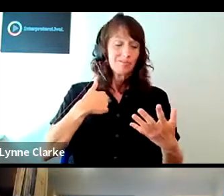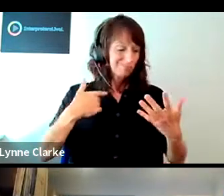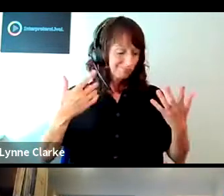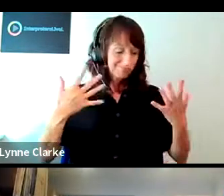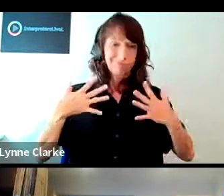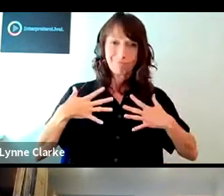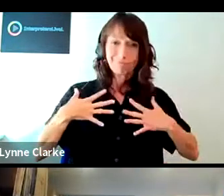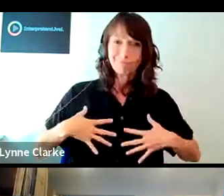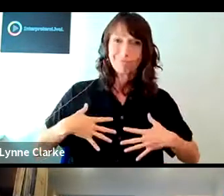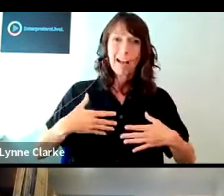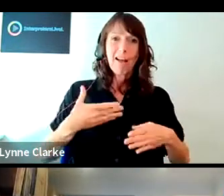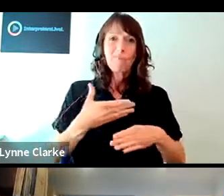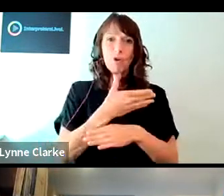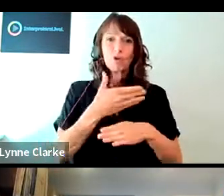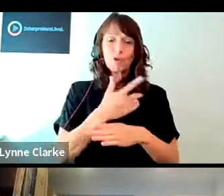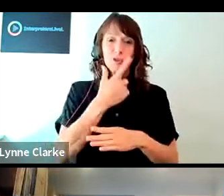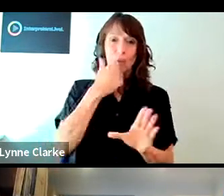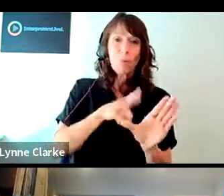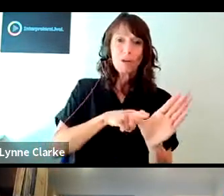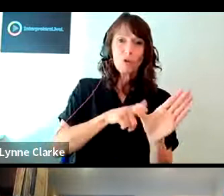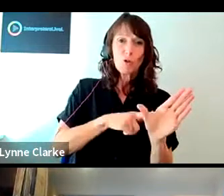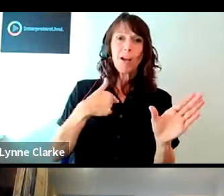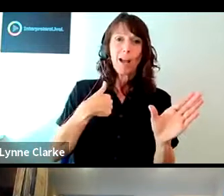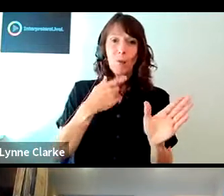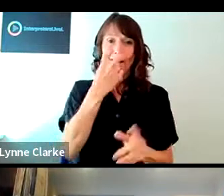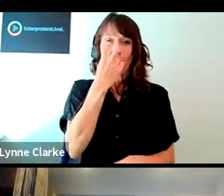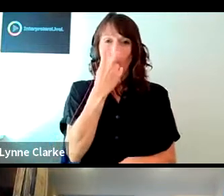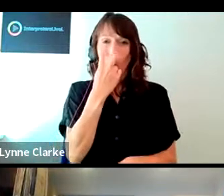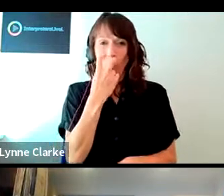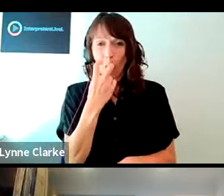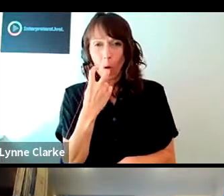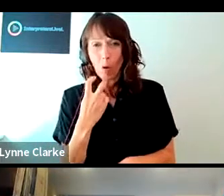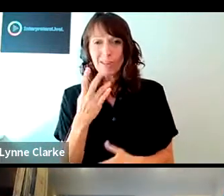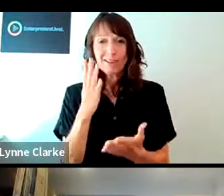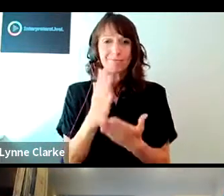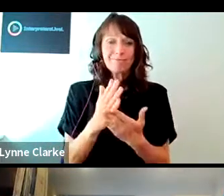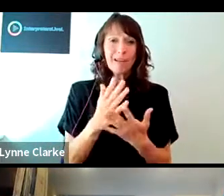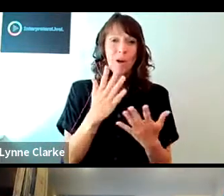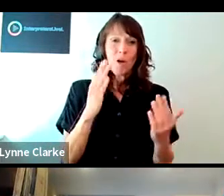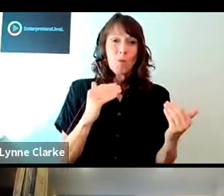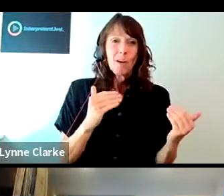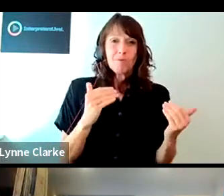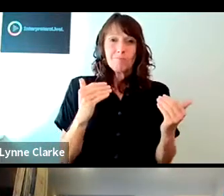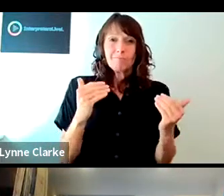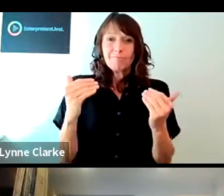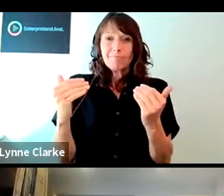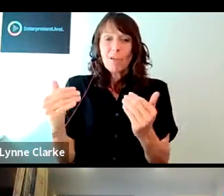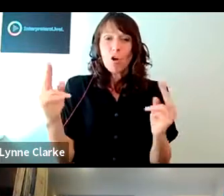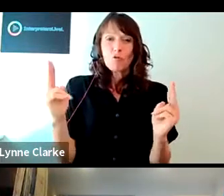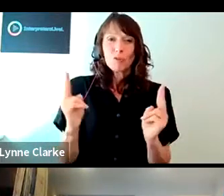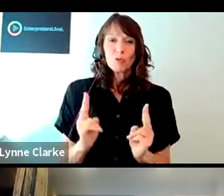we were younger will degrade.That's just it. If we're moving towards reduced functionality until